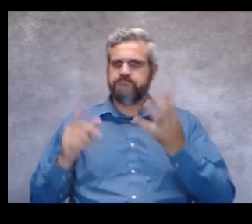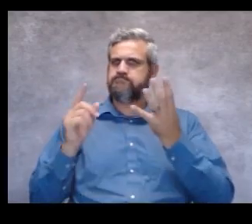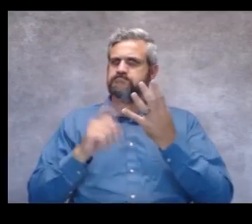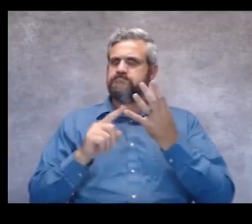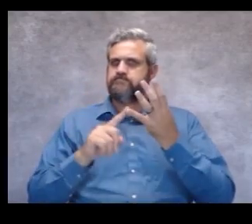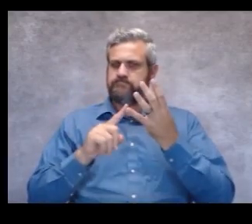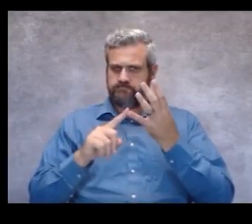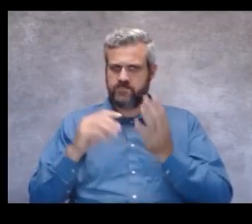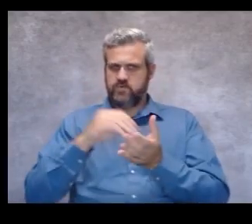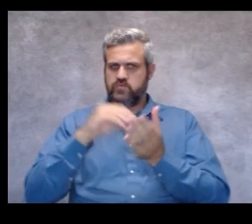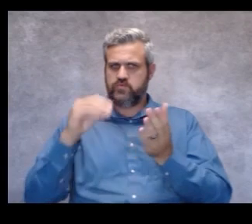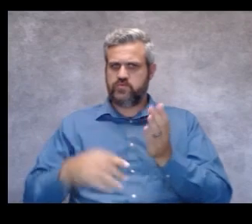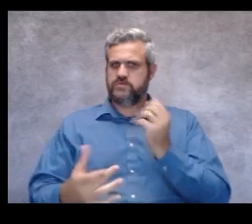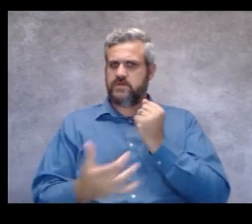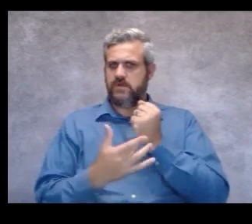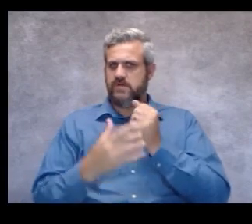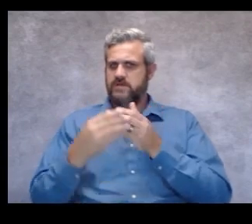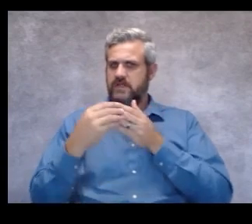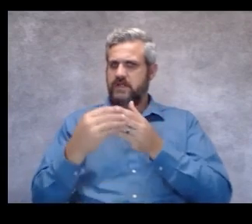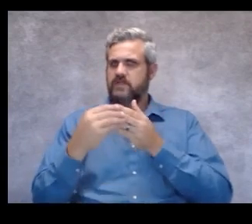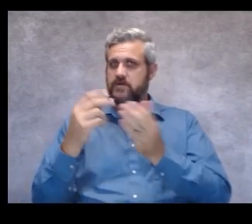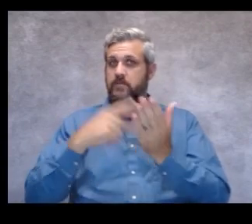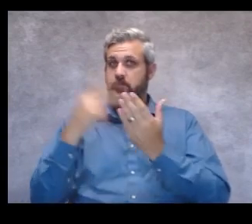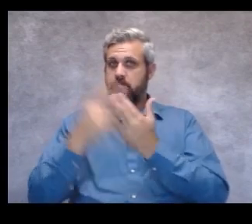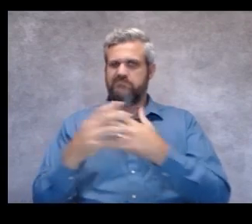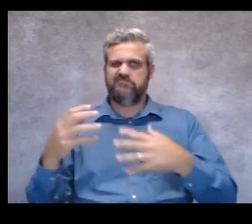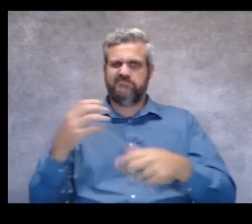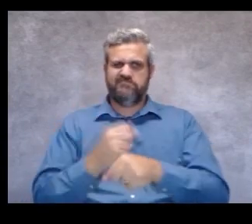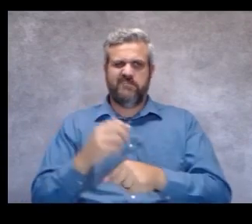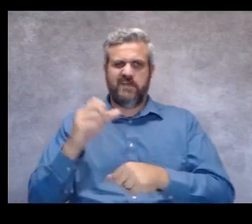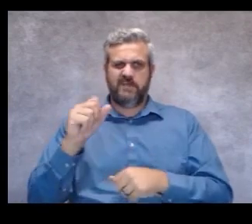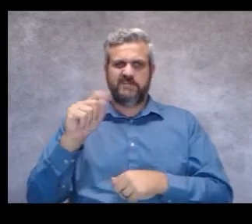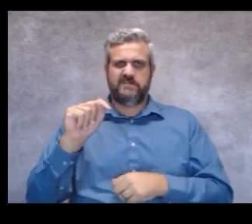Then we also have student technology leadership program or STLP as it's